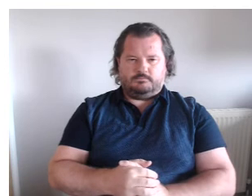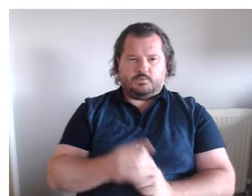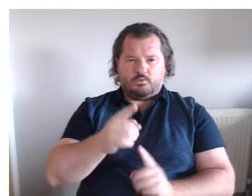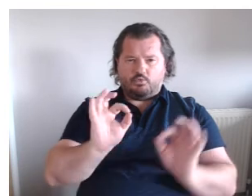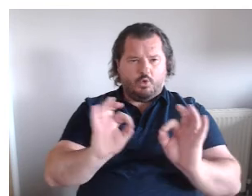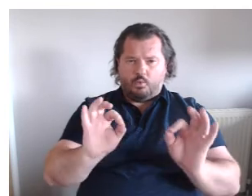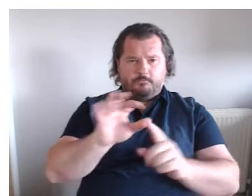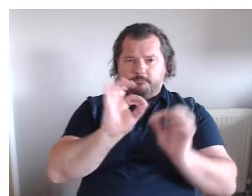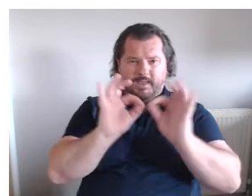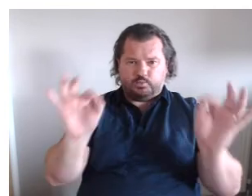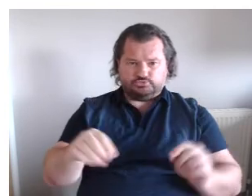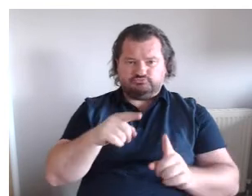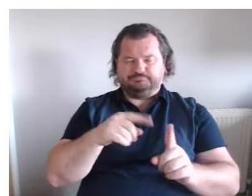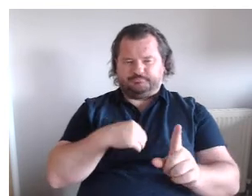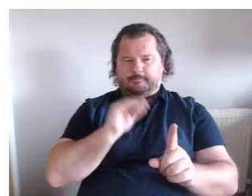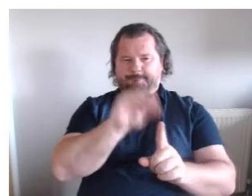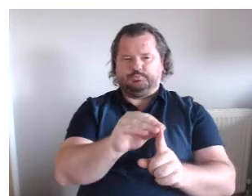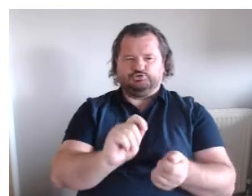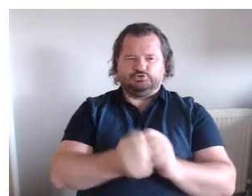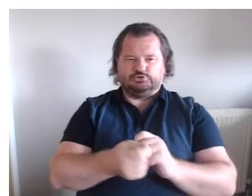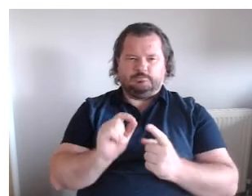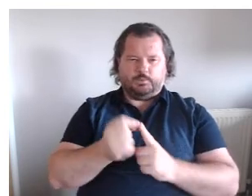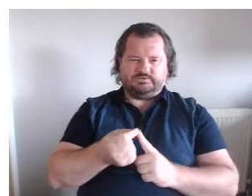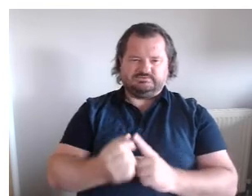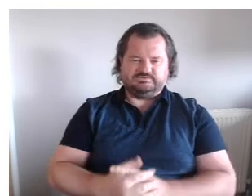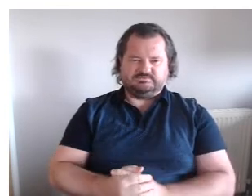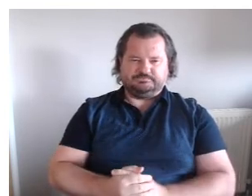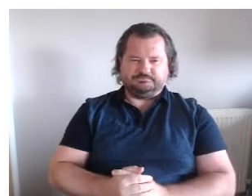In this case there is no boundary, so we can insert the changepoints.